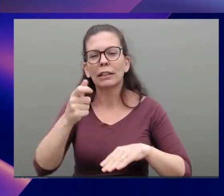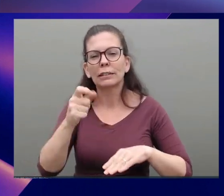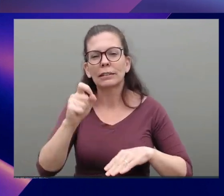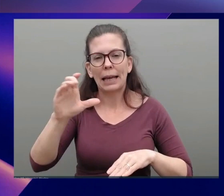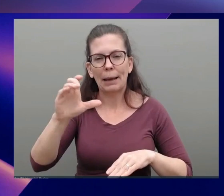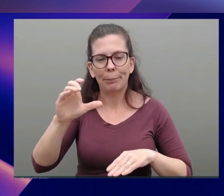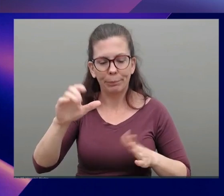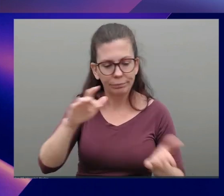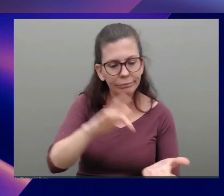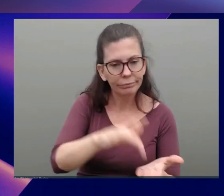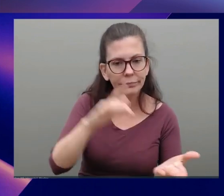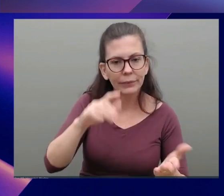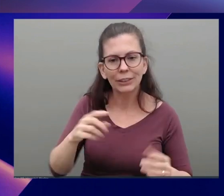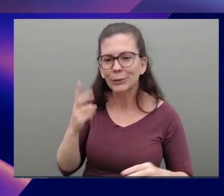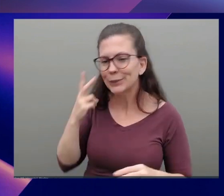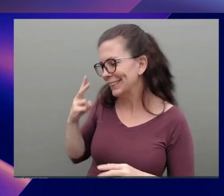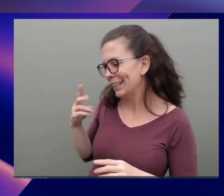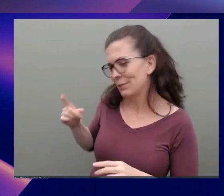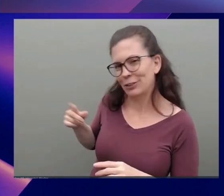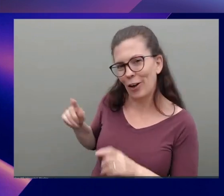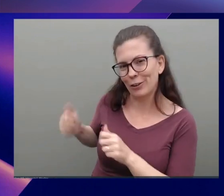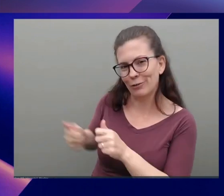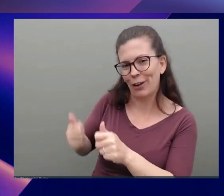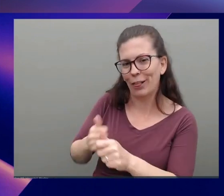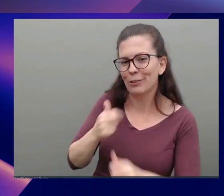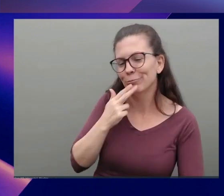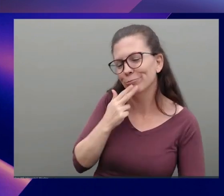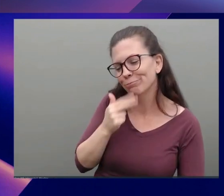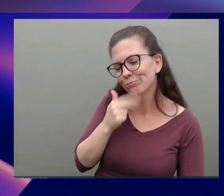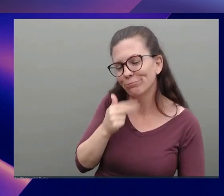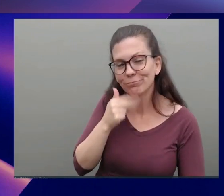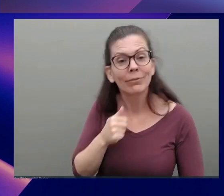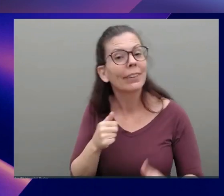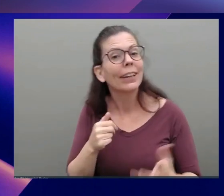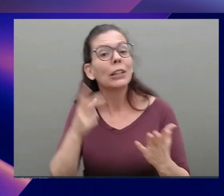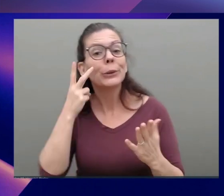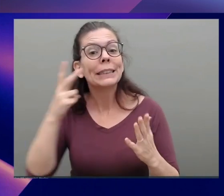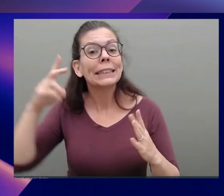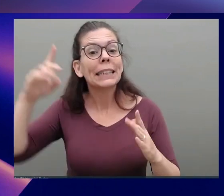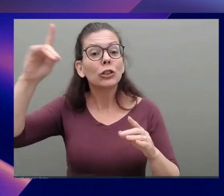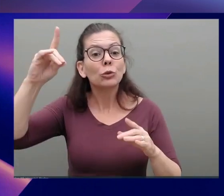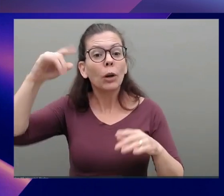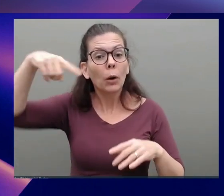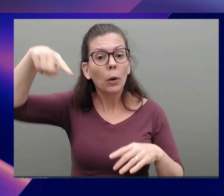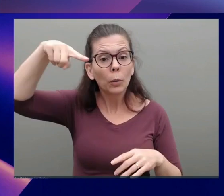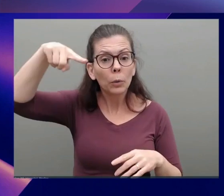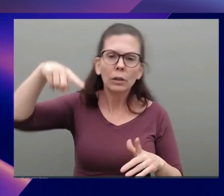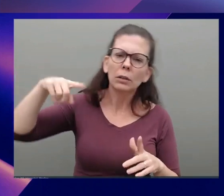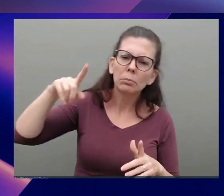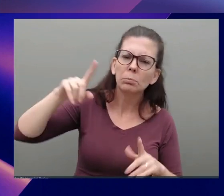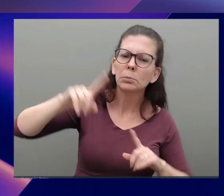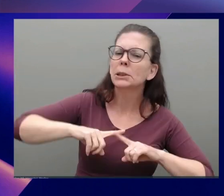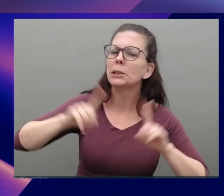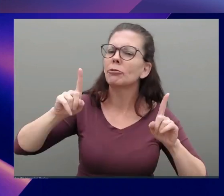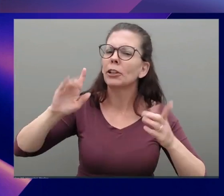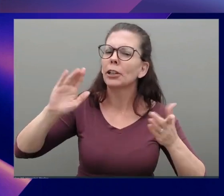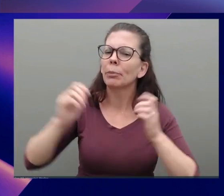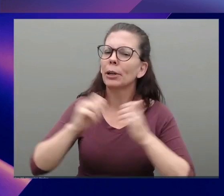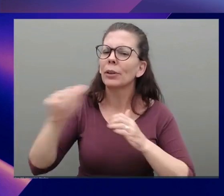And look, the dog is following me. That's so adorable. You can see there is a drone there that looks different than the others. It has a yellow outline.